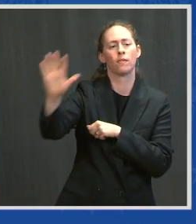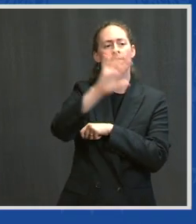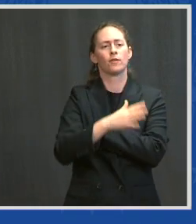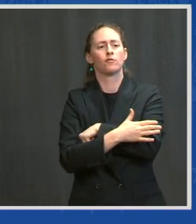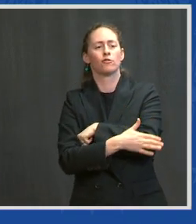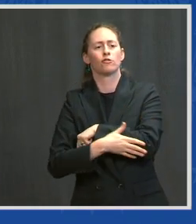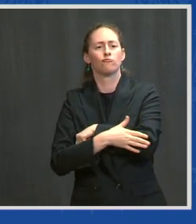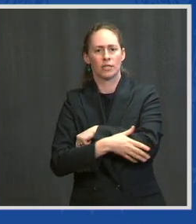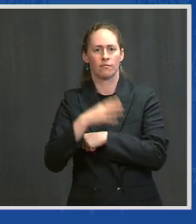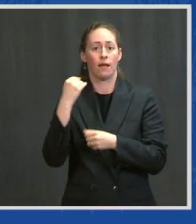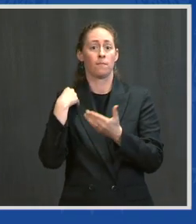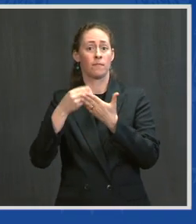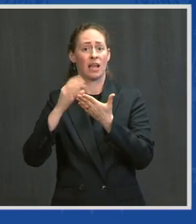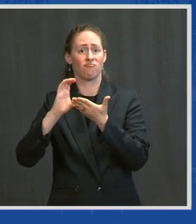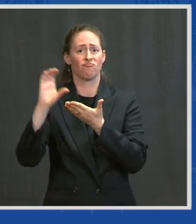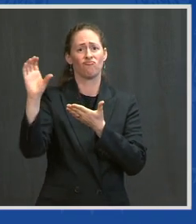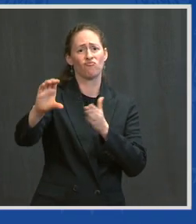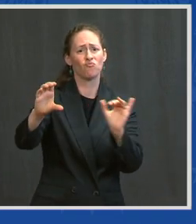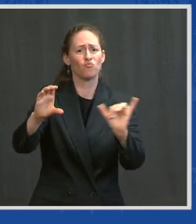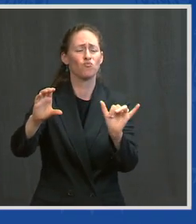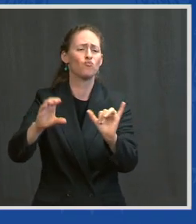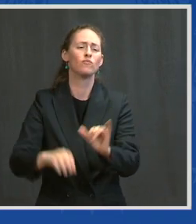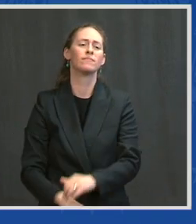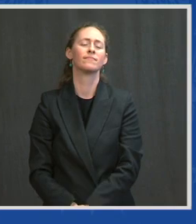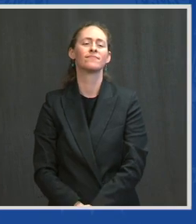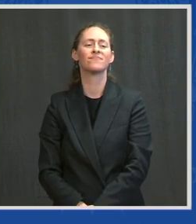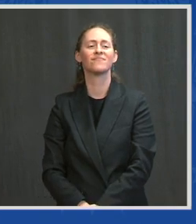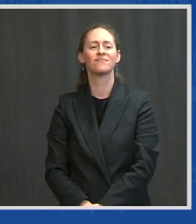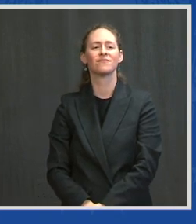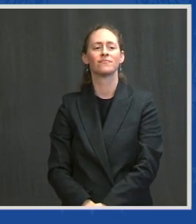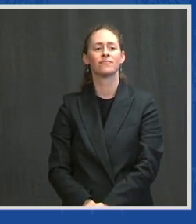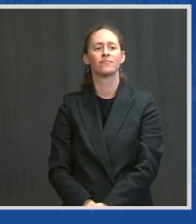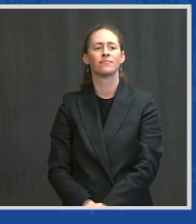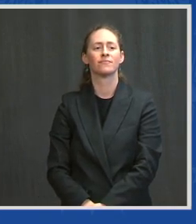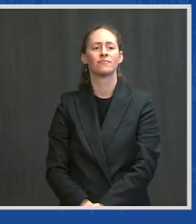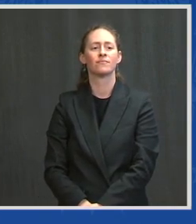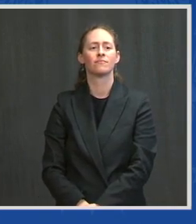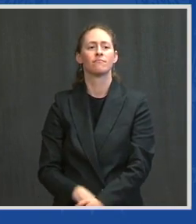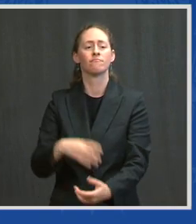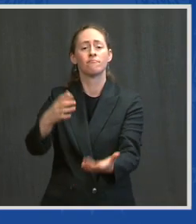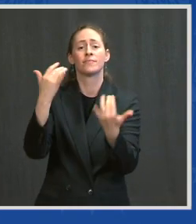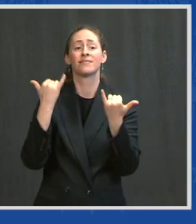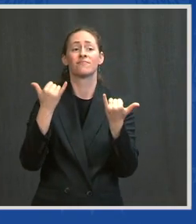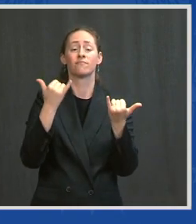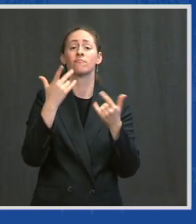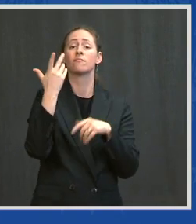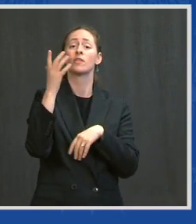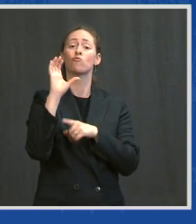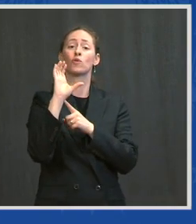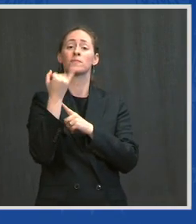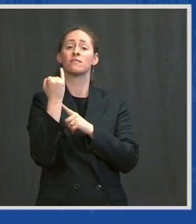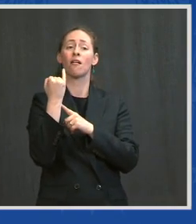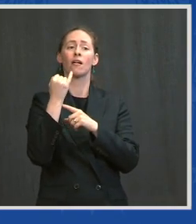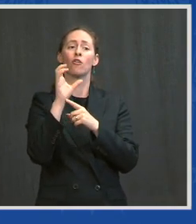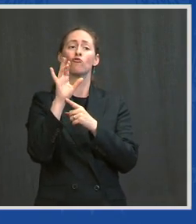A properly functioning criminal justice system is essential to our efforts, as well. The Department has grant funding available